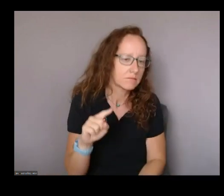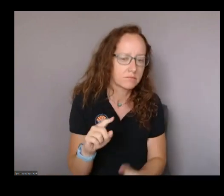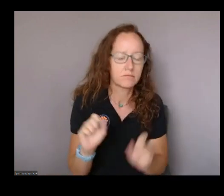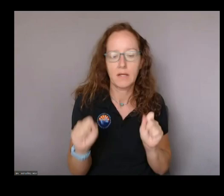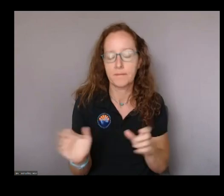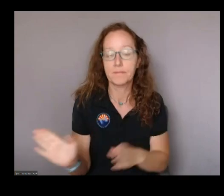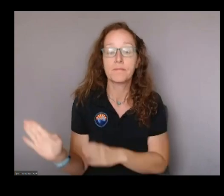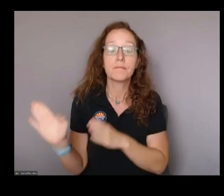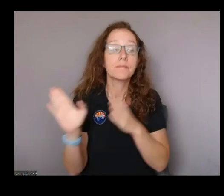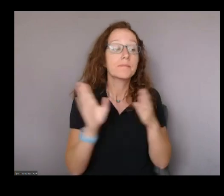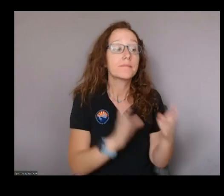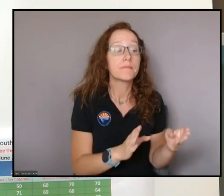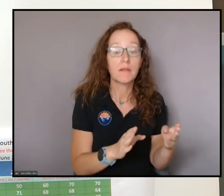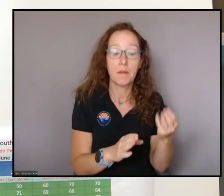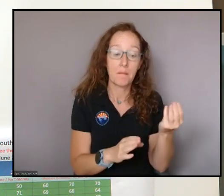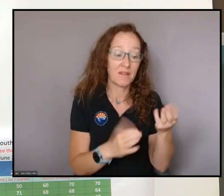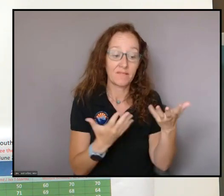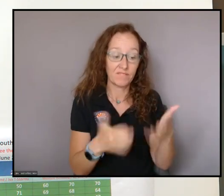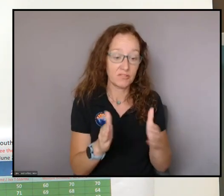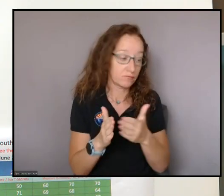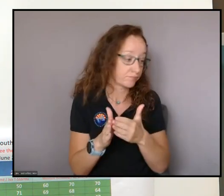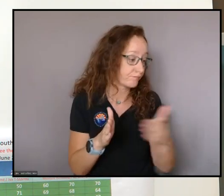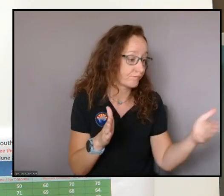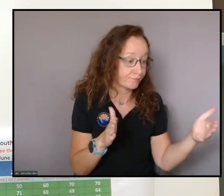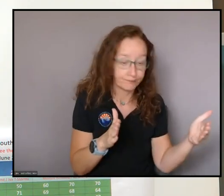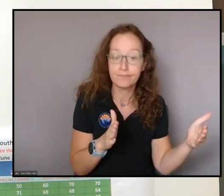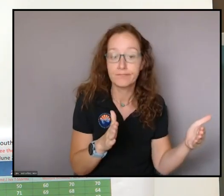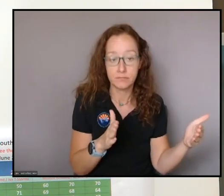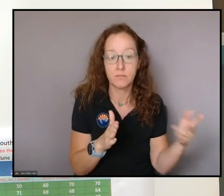Monday, you can see the trend downward once again. Lower